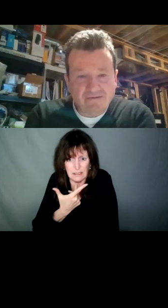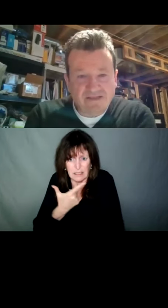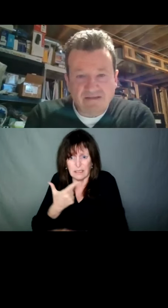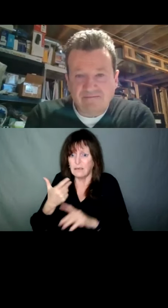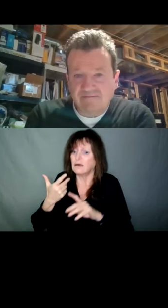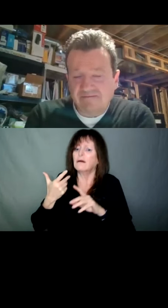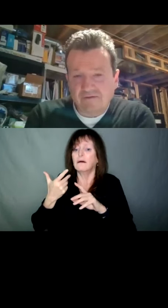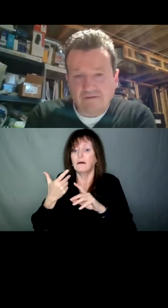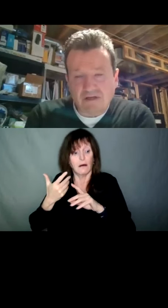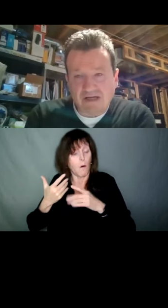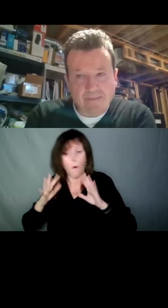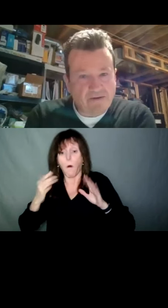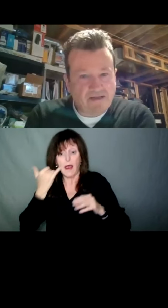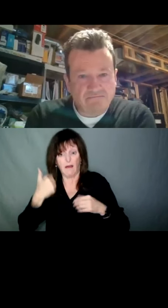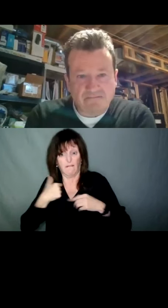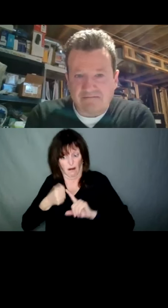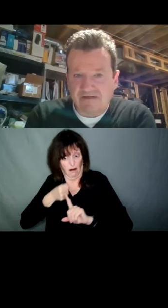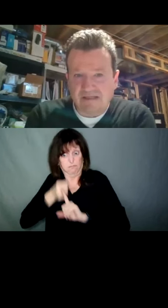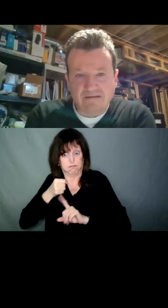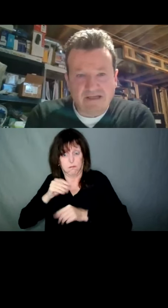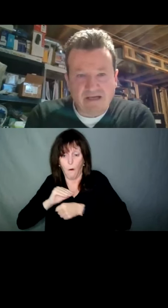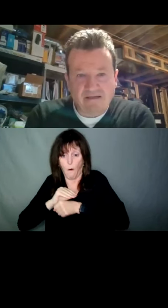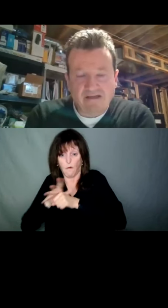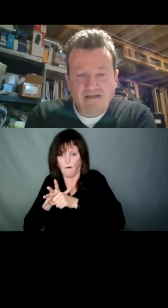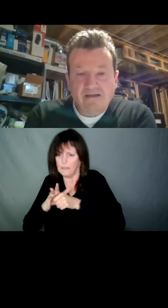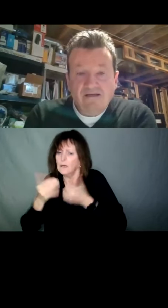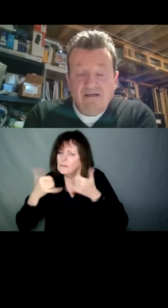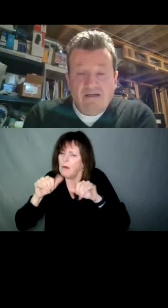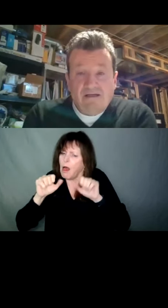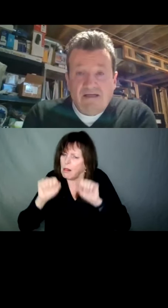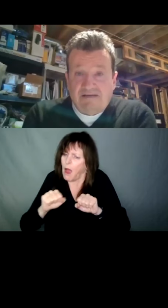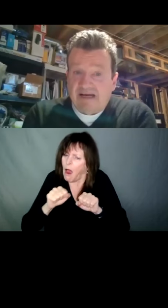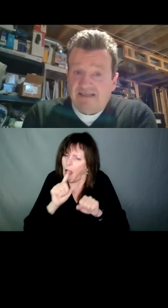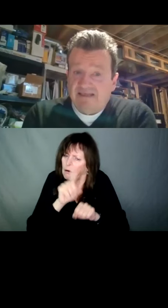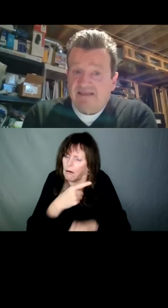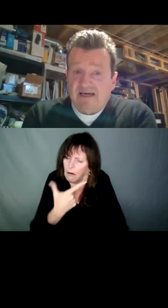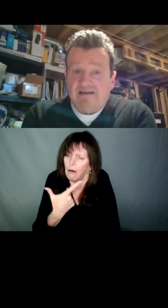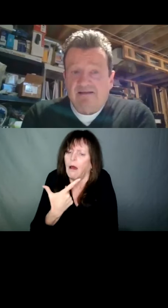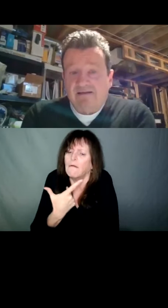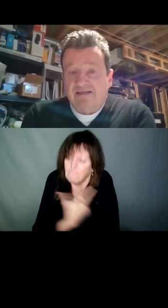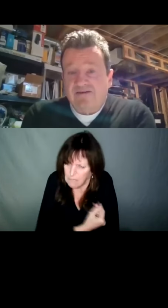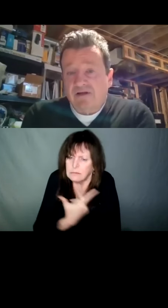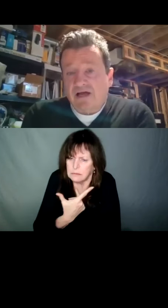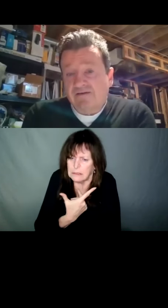If you had Covid-19, you can still get the vaccine. It will add extra protection.